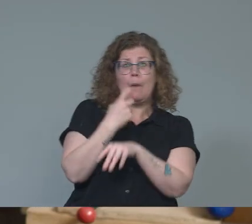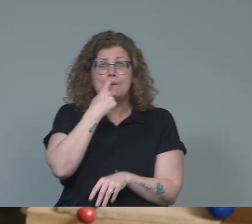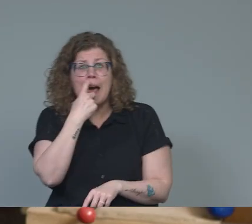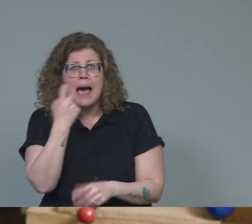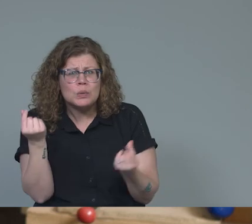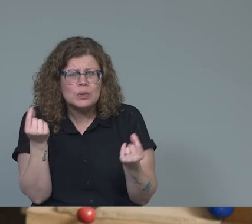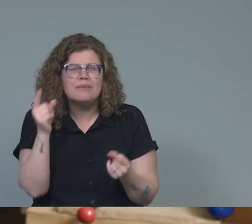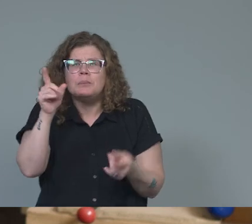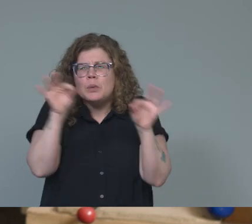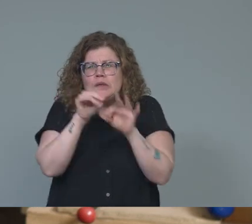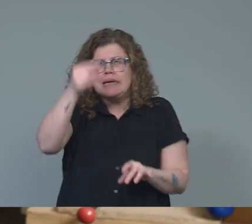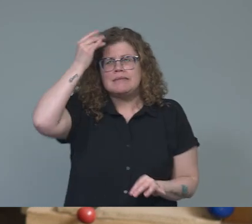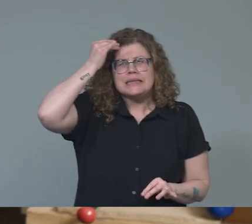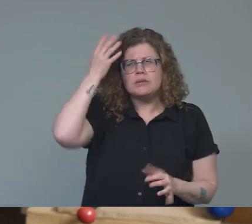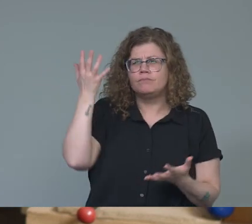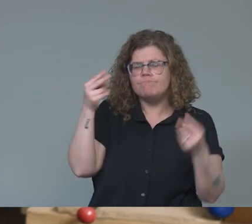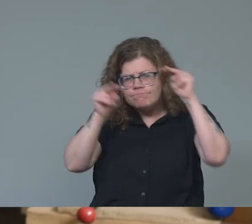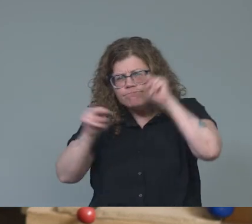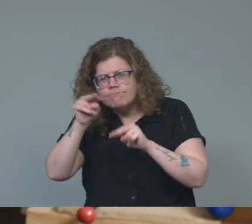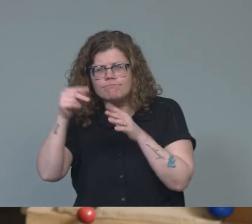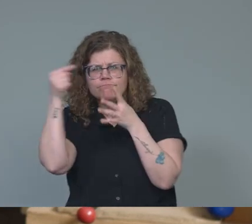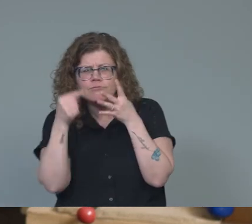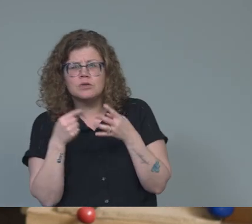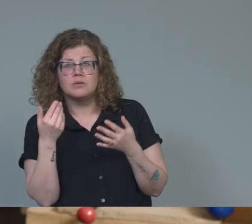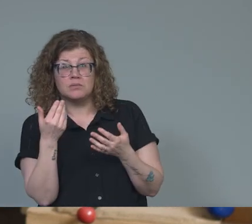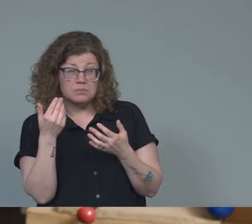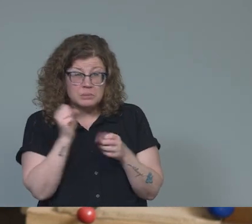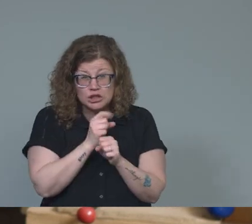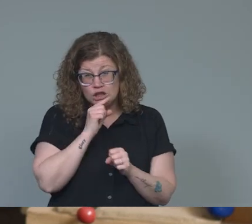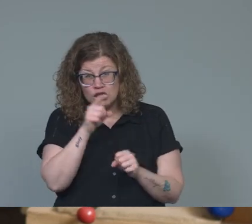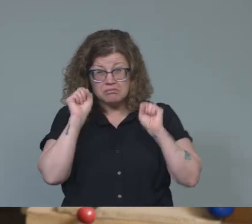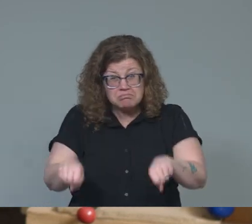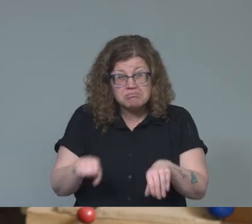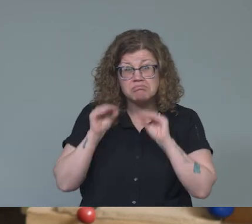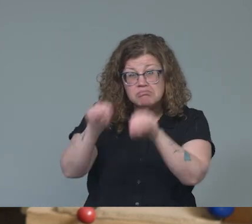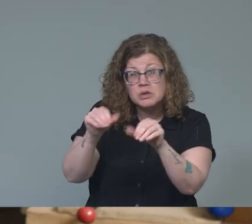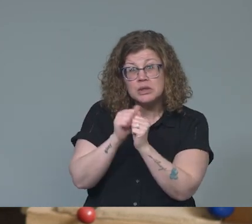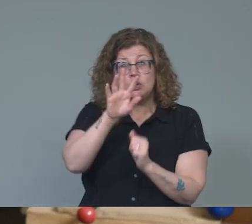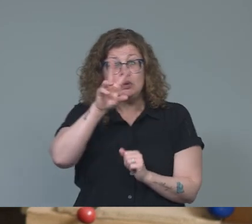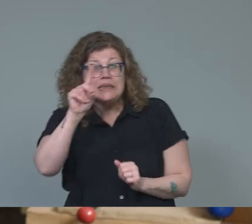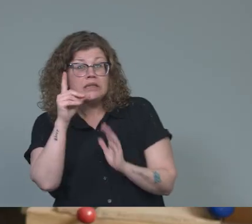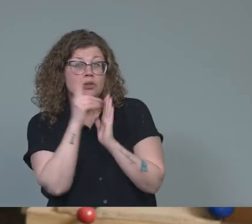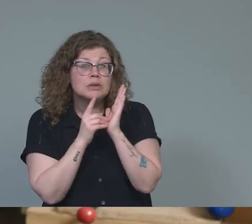What's really important? What's the biggest lesson I've learned? Watch the elements. Outside elements.